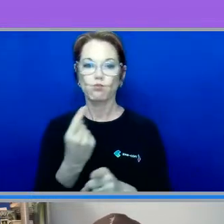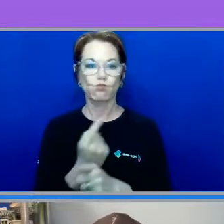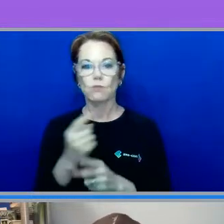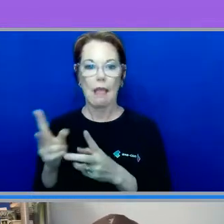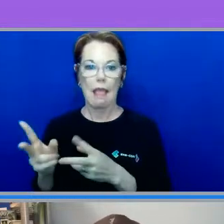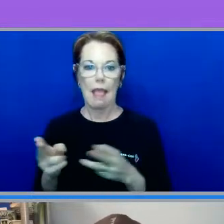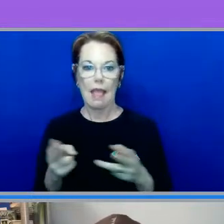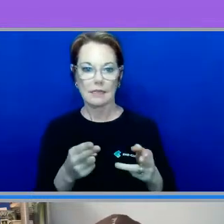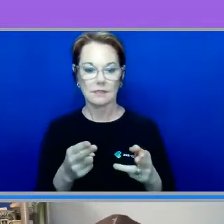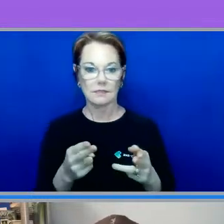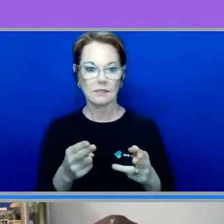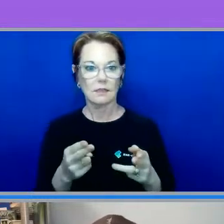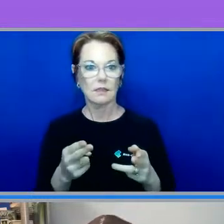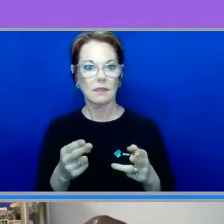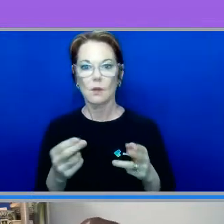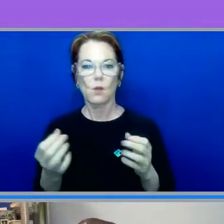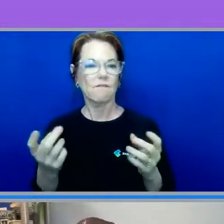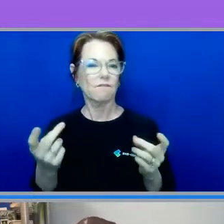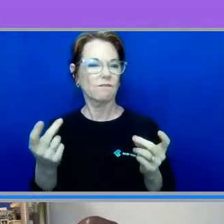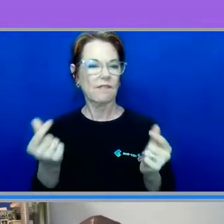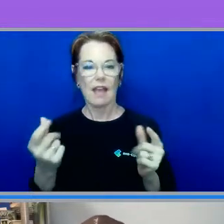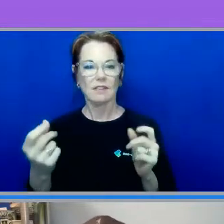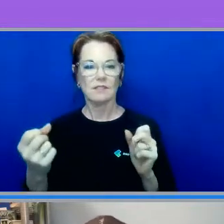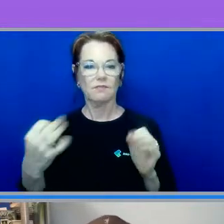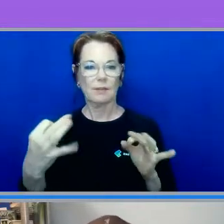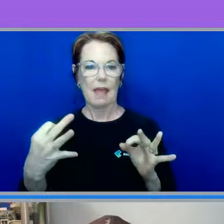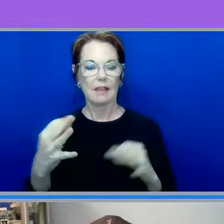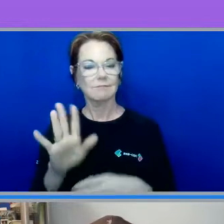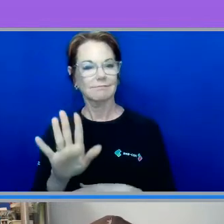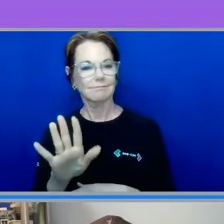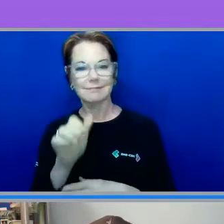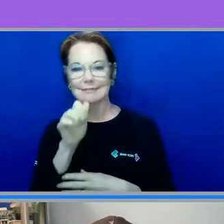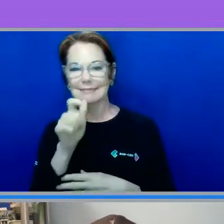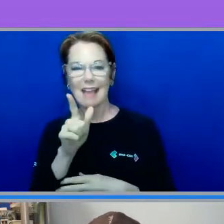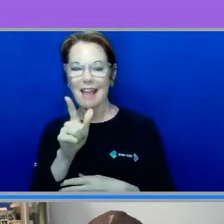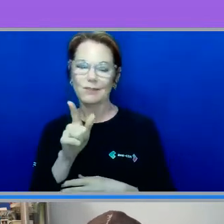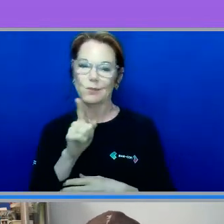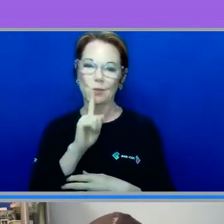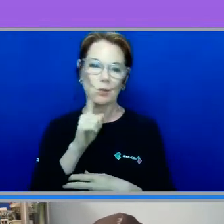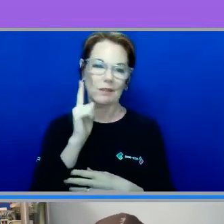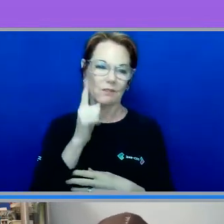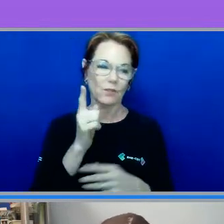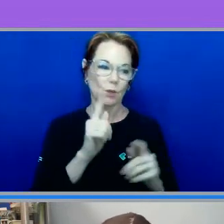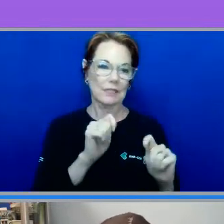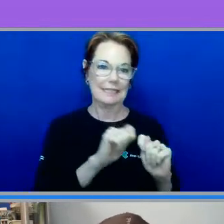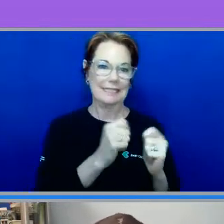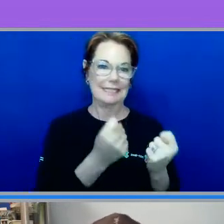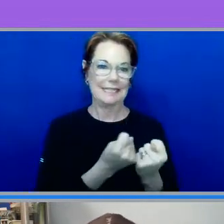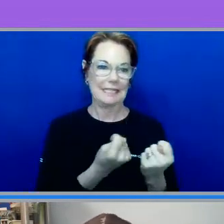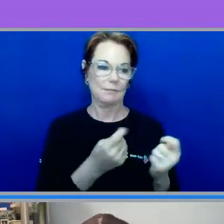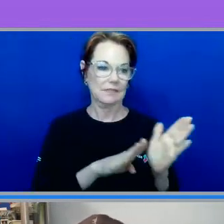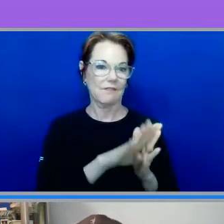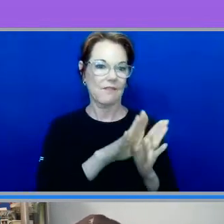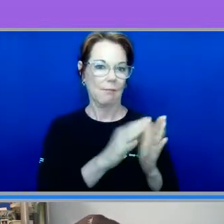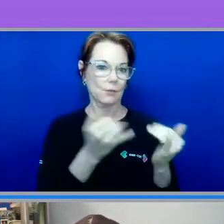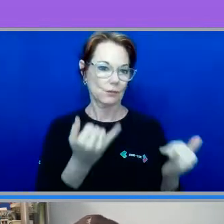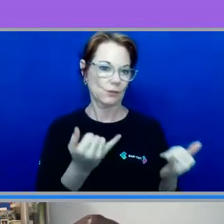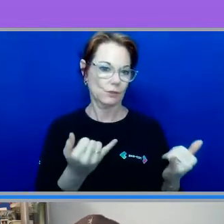HTML. I can edit and get fast feedback, but that's really not the reality for a lot of teams